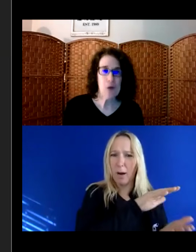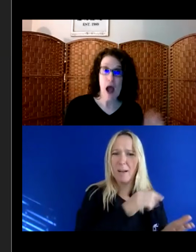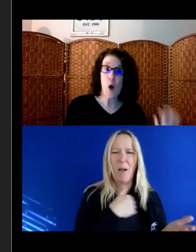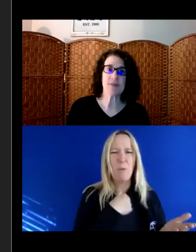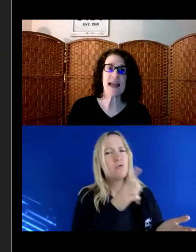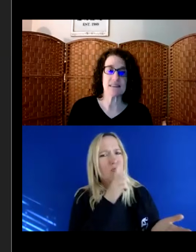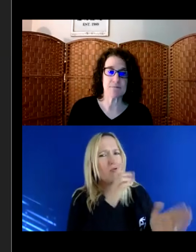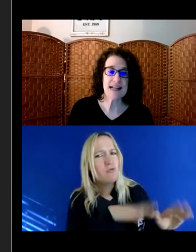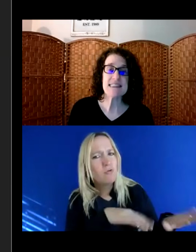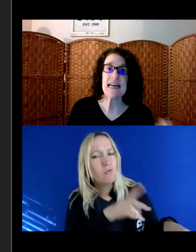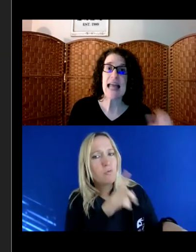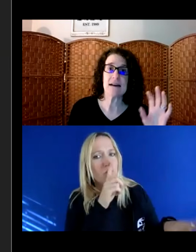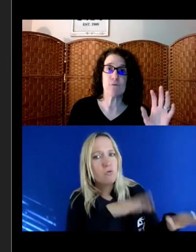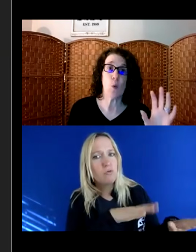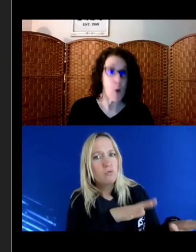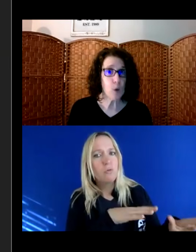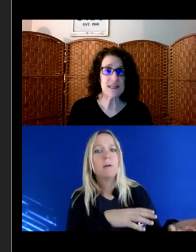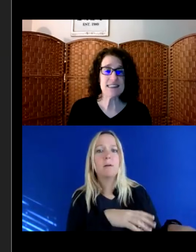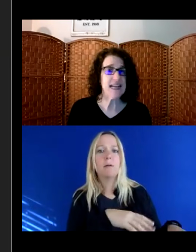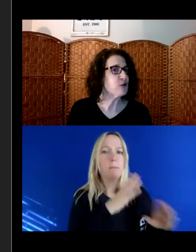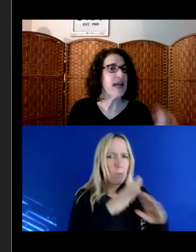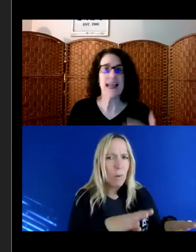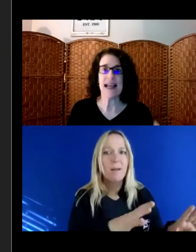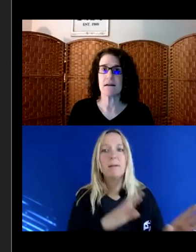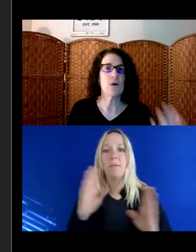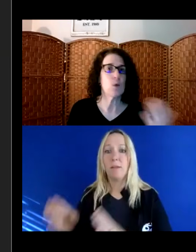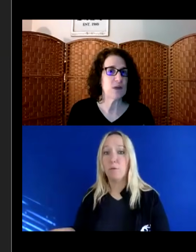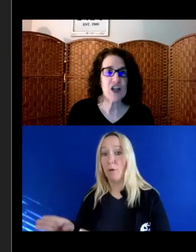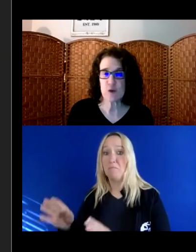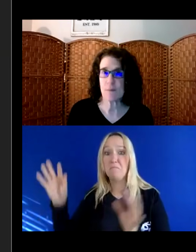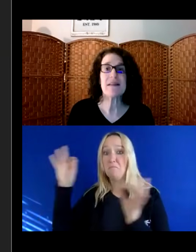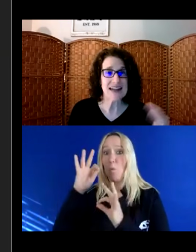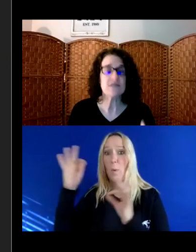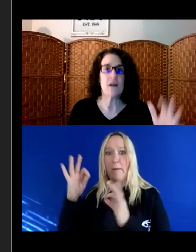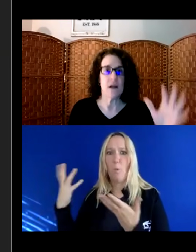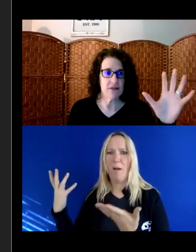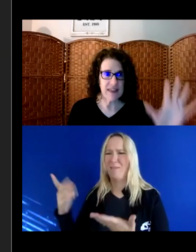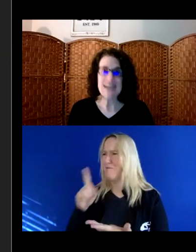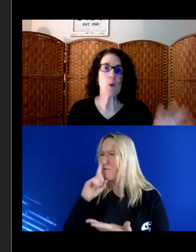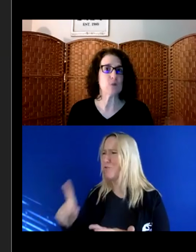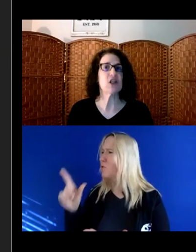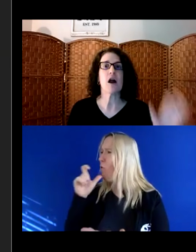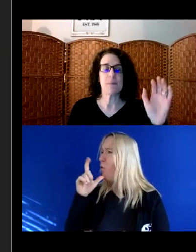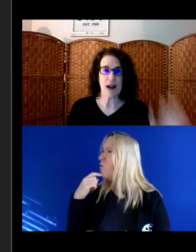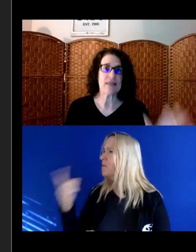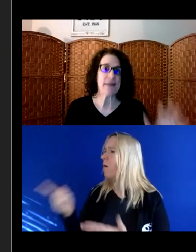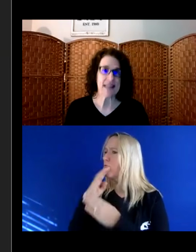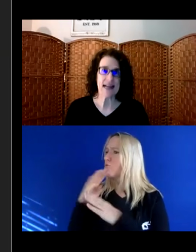So, I hope that explains it, and if you want more details, again, reach out to me. That's what I was talking about at the beginning,